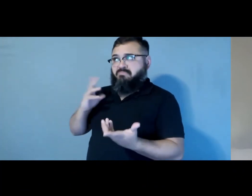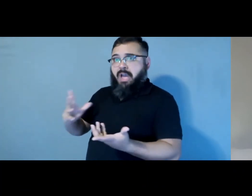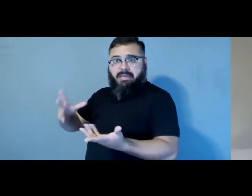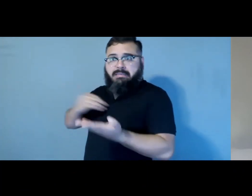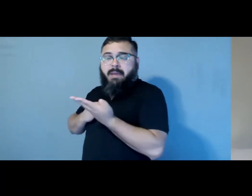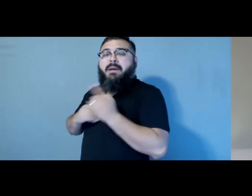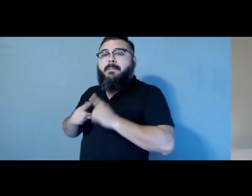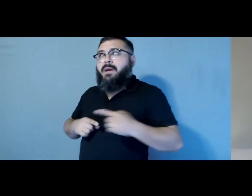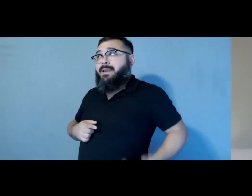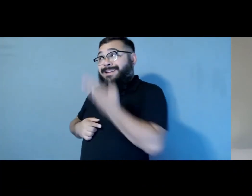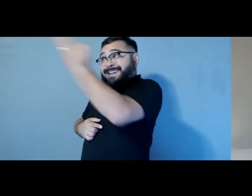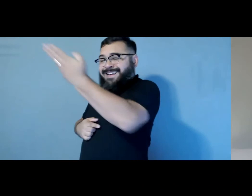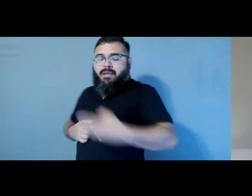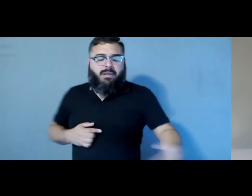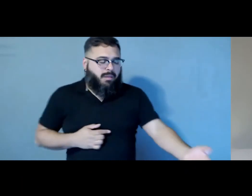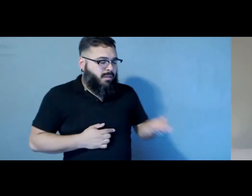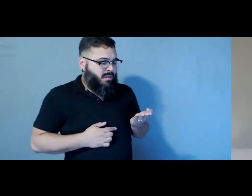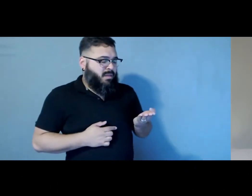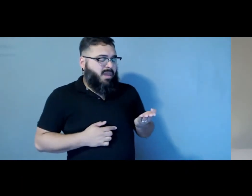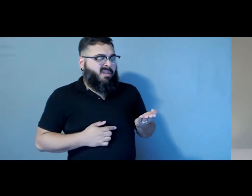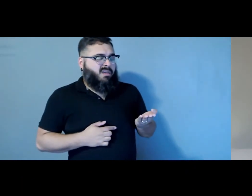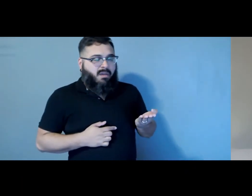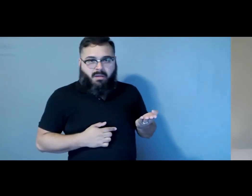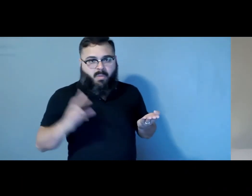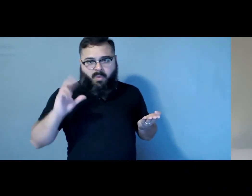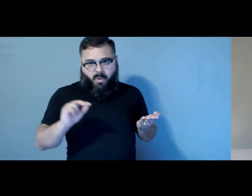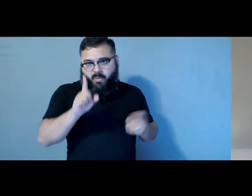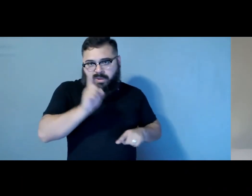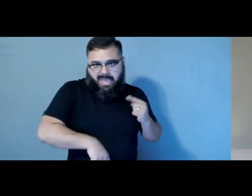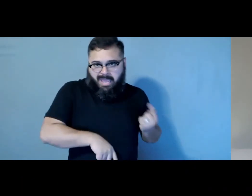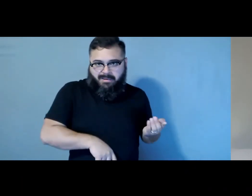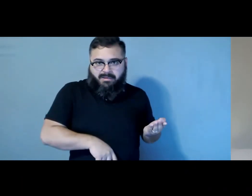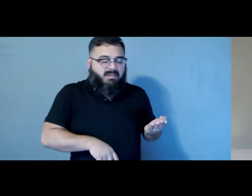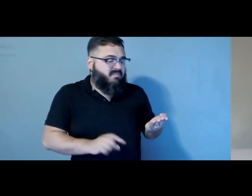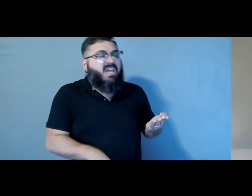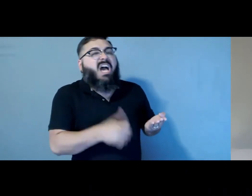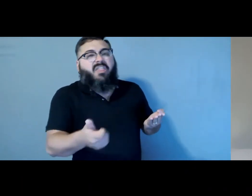rather than implementing the requested accommodations said no, we can't do that, here's something else.